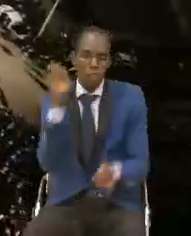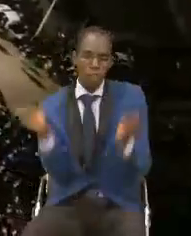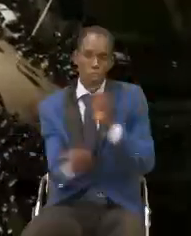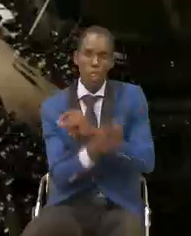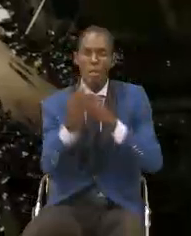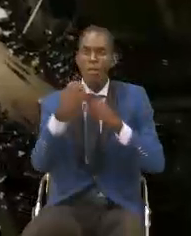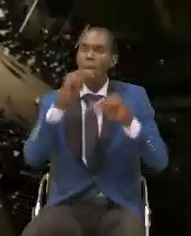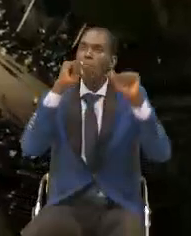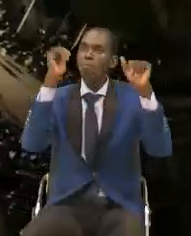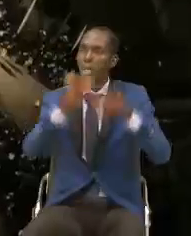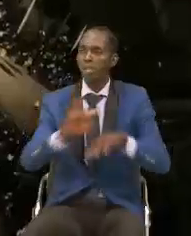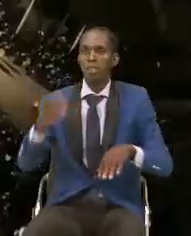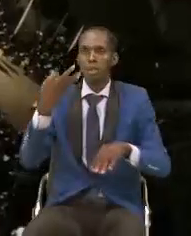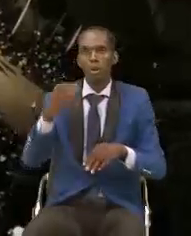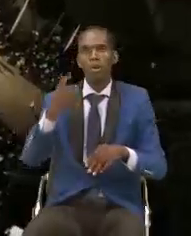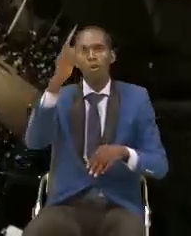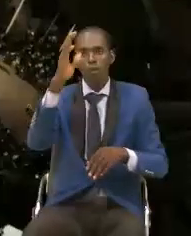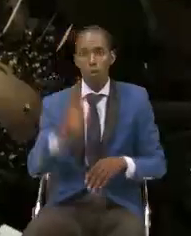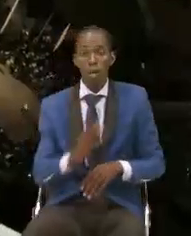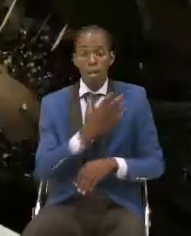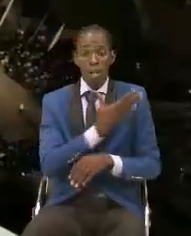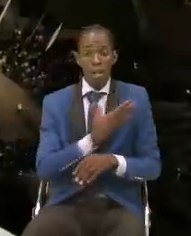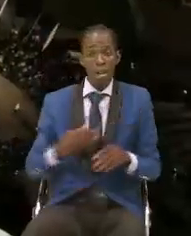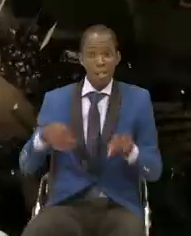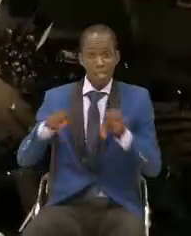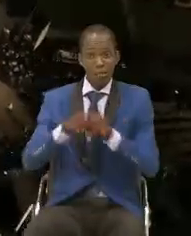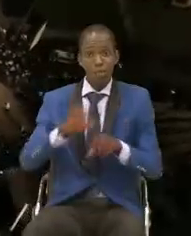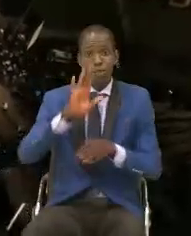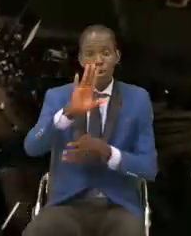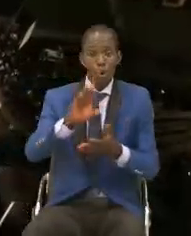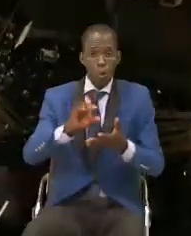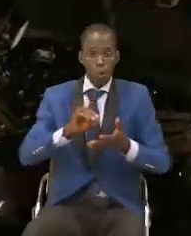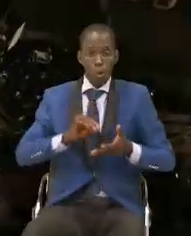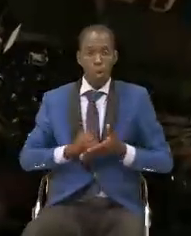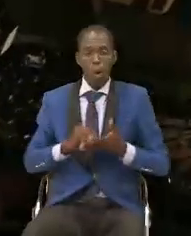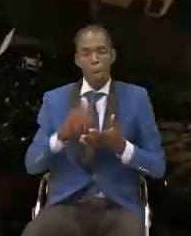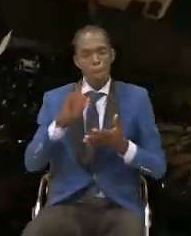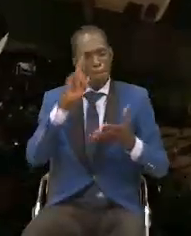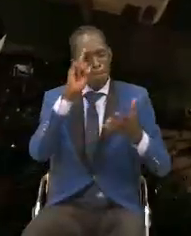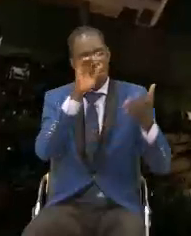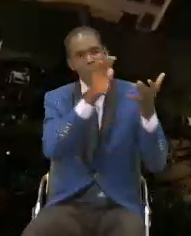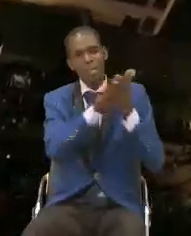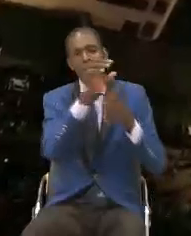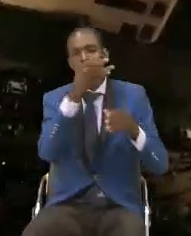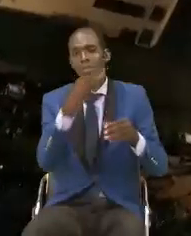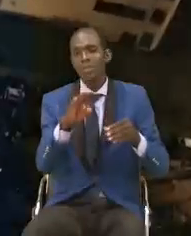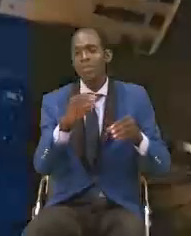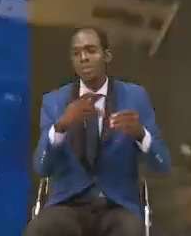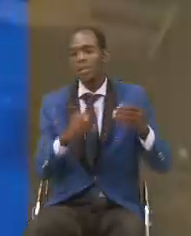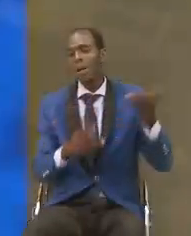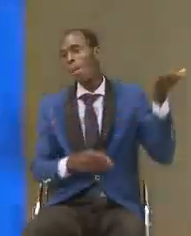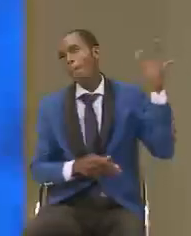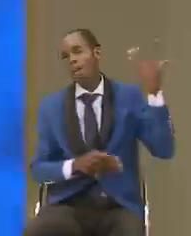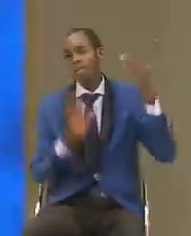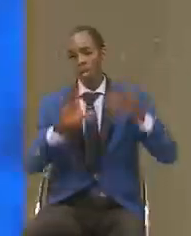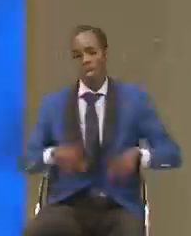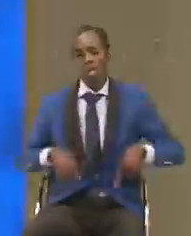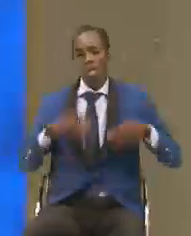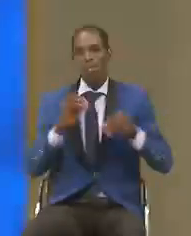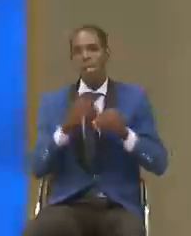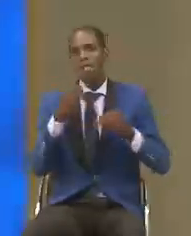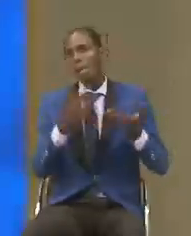the world will not reverse the blessing of god and even your unbelief of the past